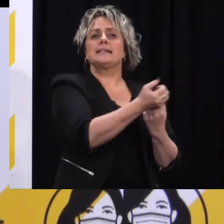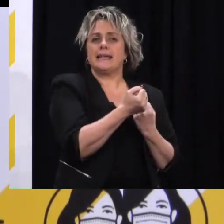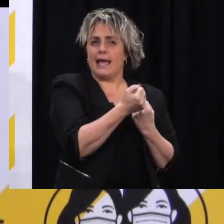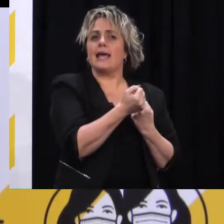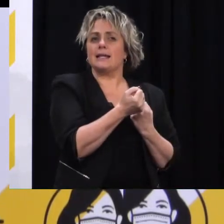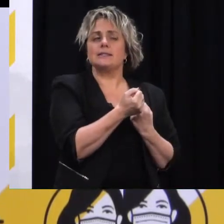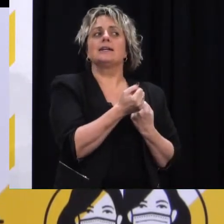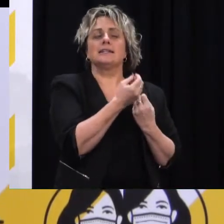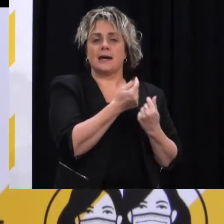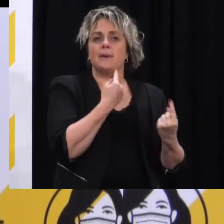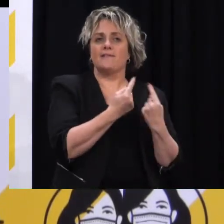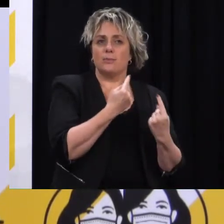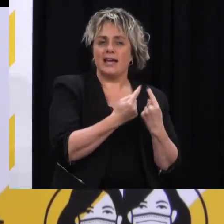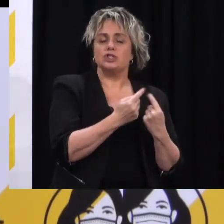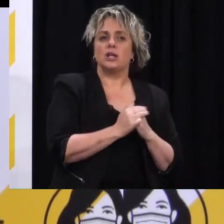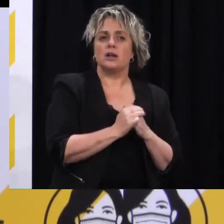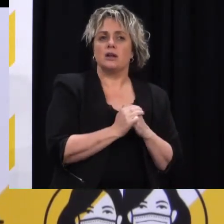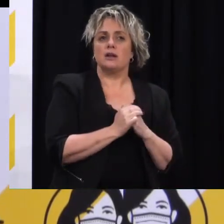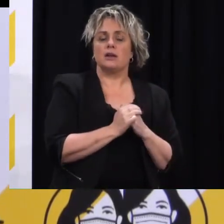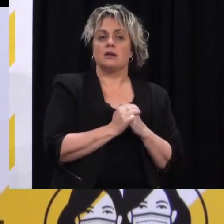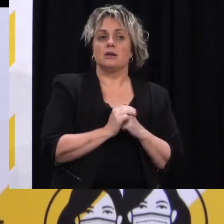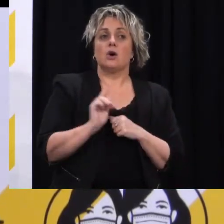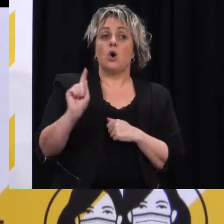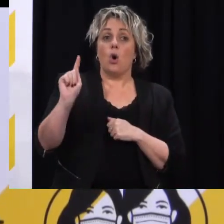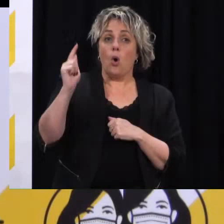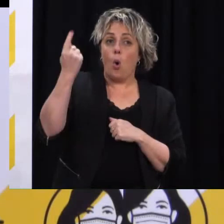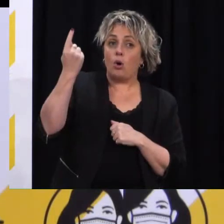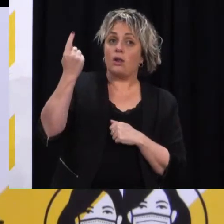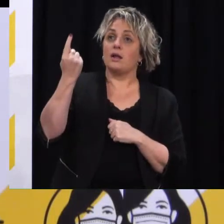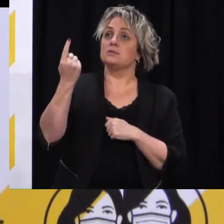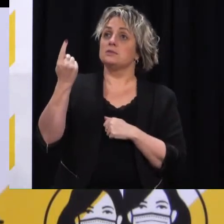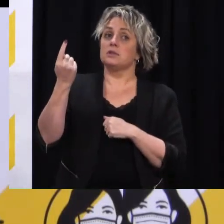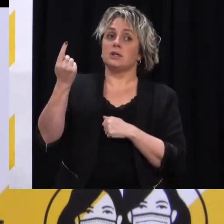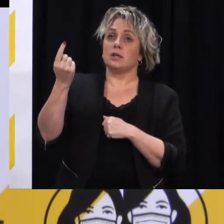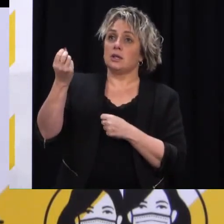being done at pace as well,